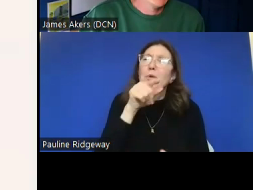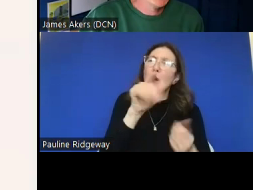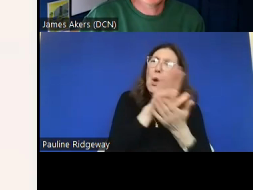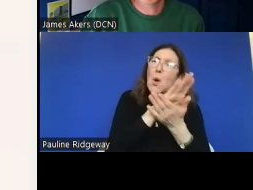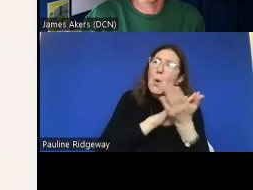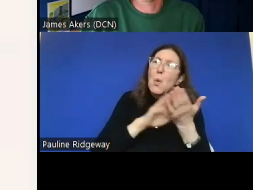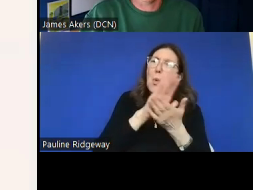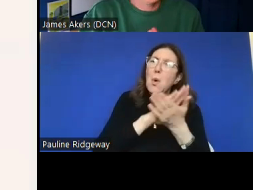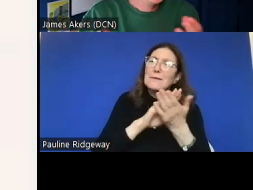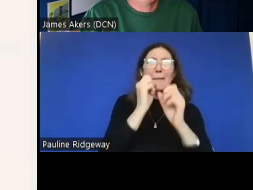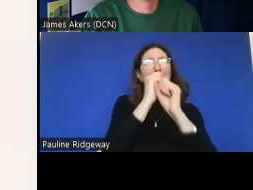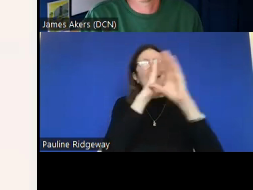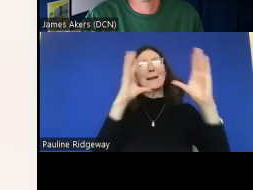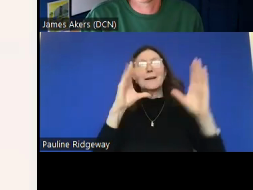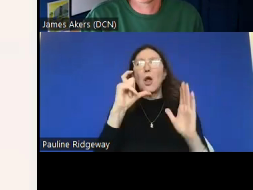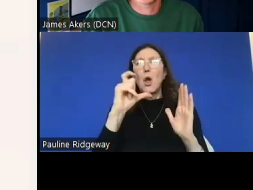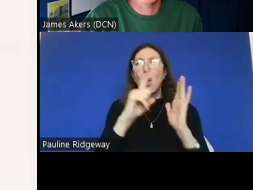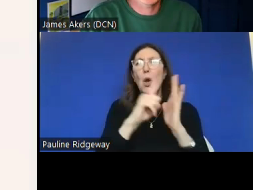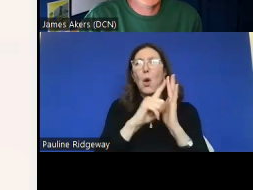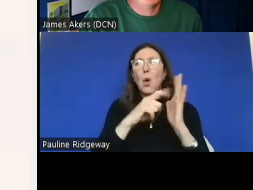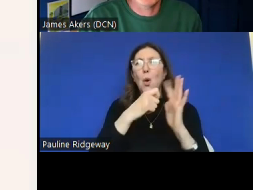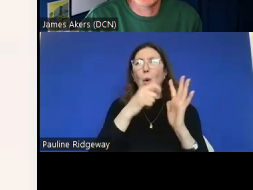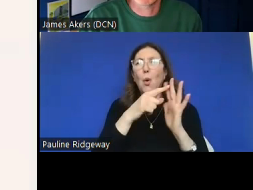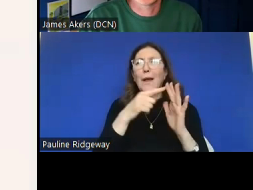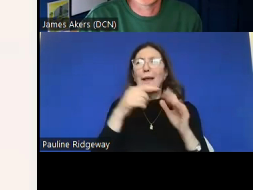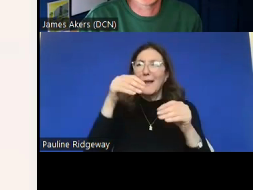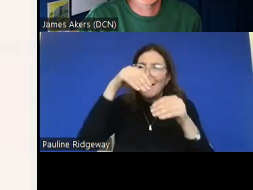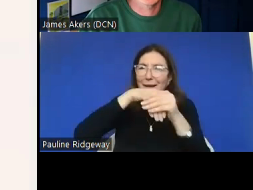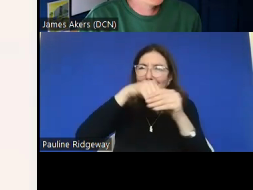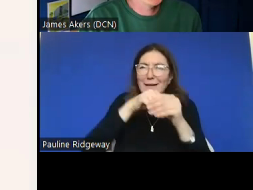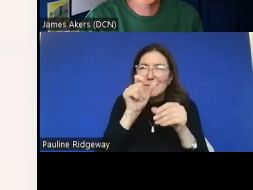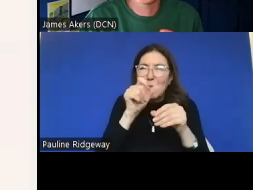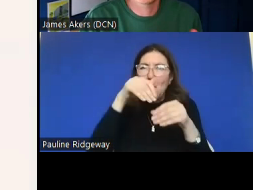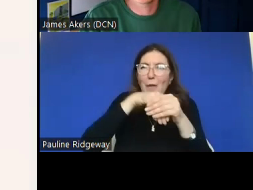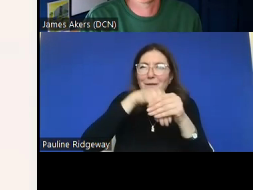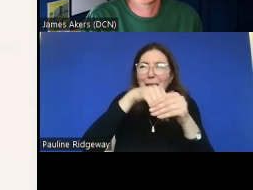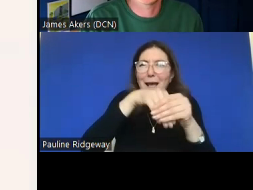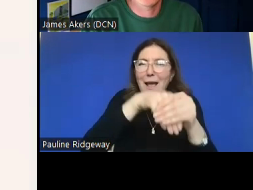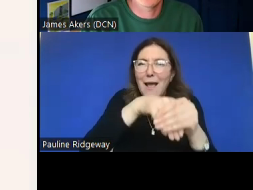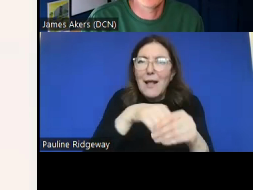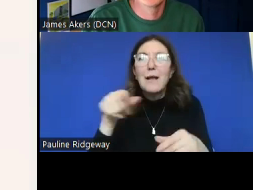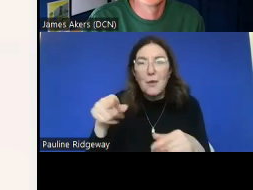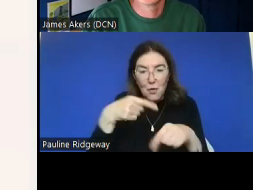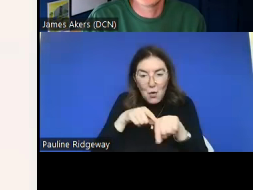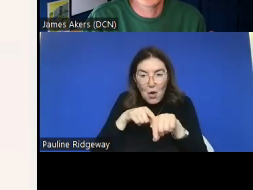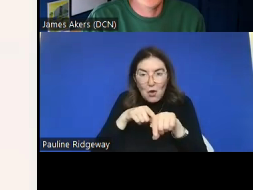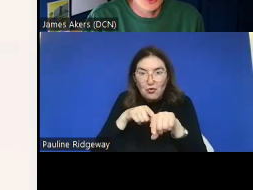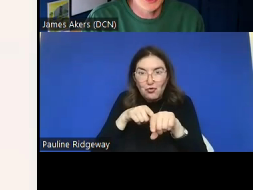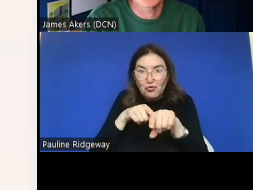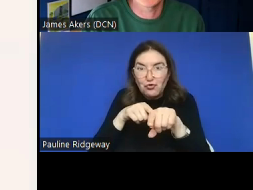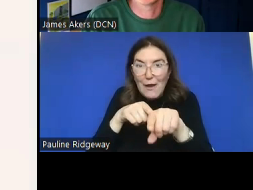because if you are doing any type of tracking, it doesn't have to be advertising, just Google Analytics alone uses cookies,